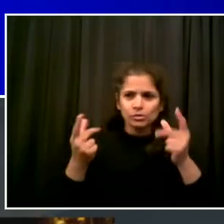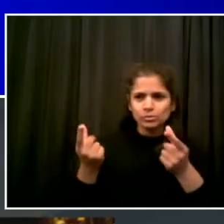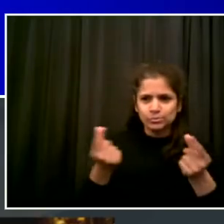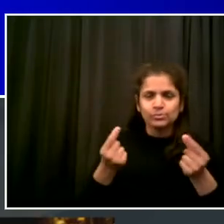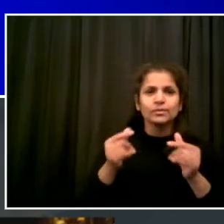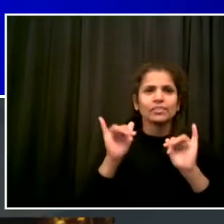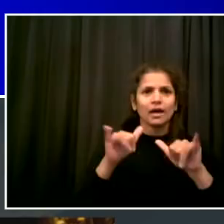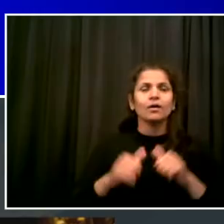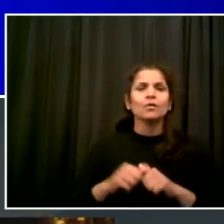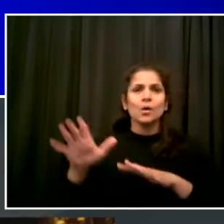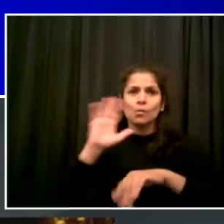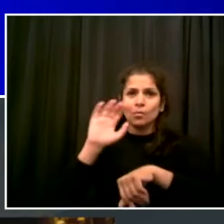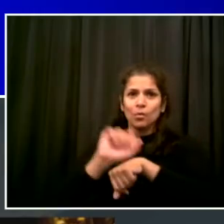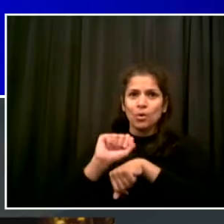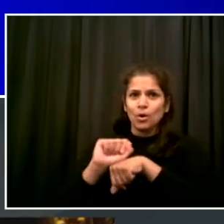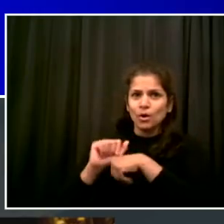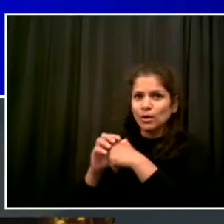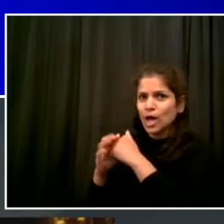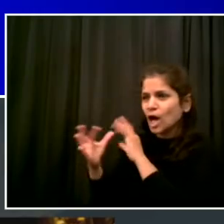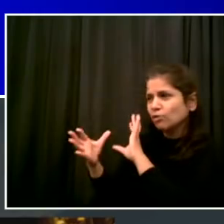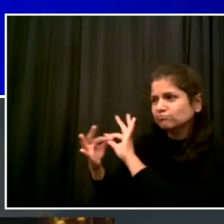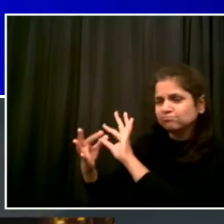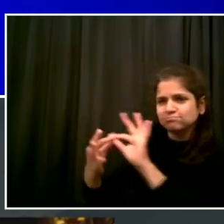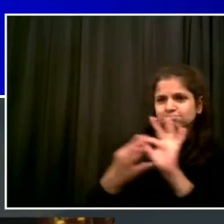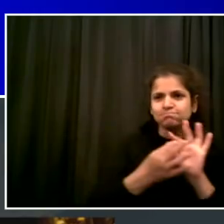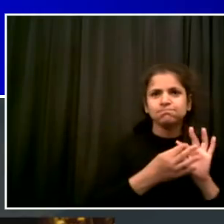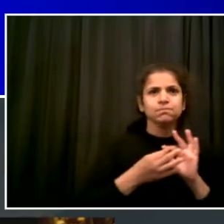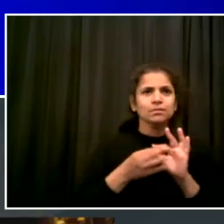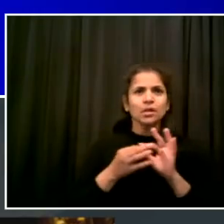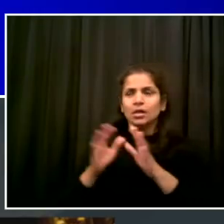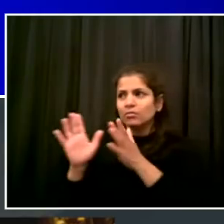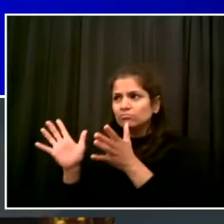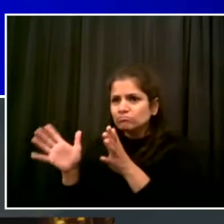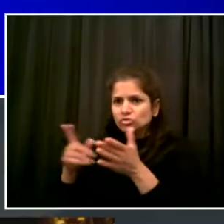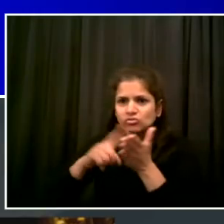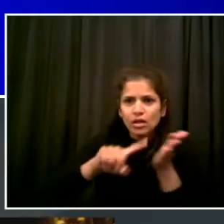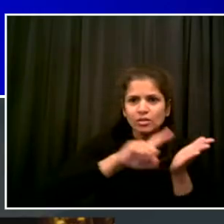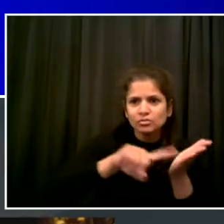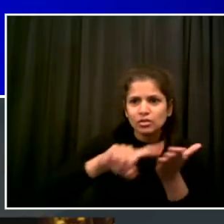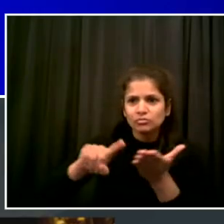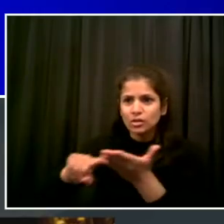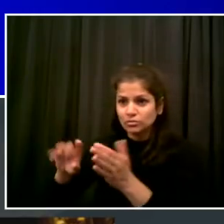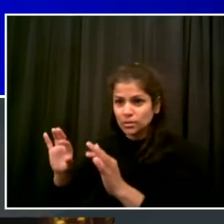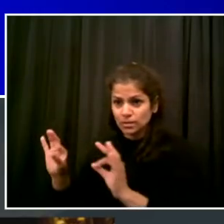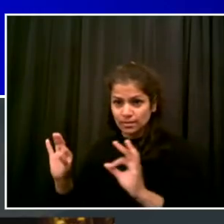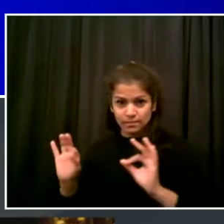THEY SEE THIS IS ALL COMING DOWN. WE WILL WORK VERY CLOSELY WITH THEM TO